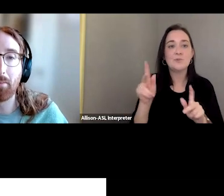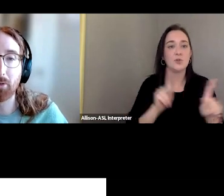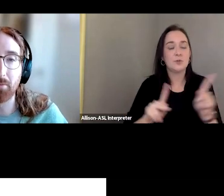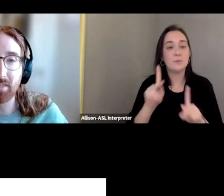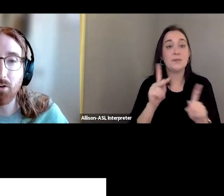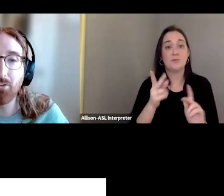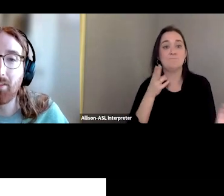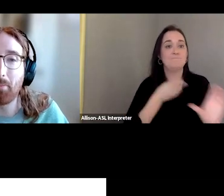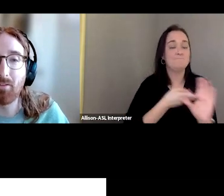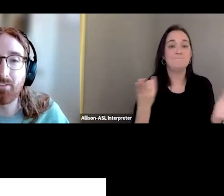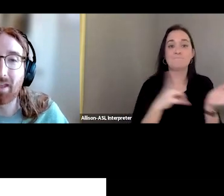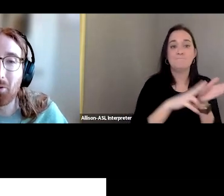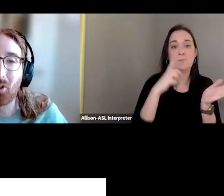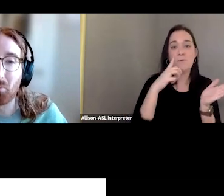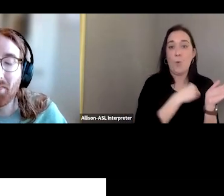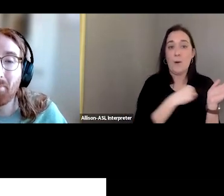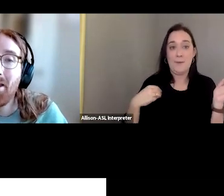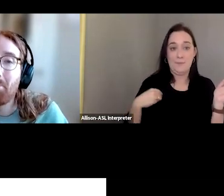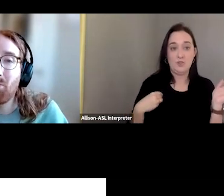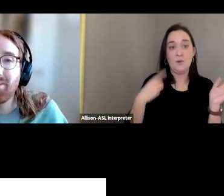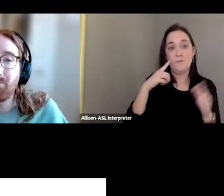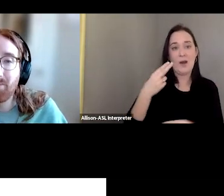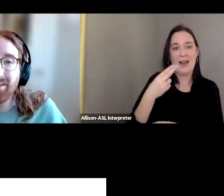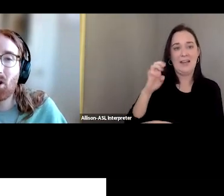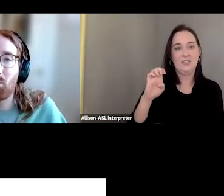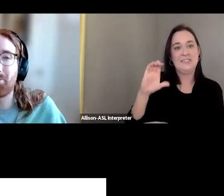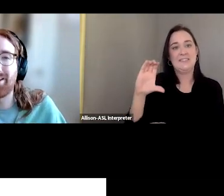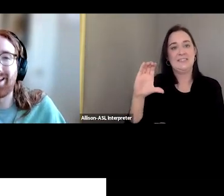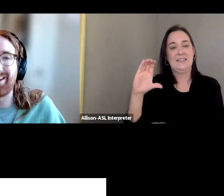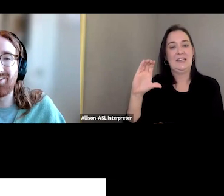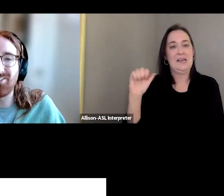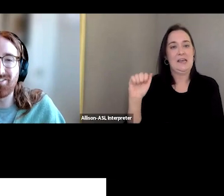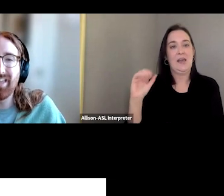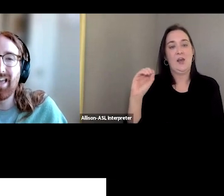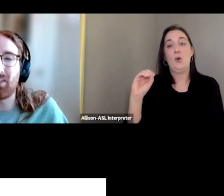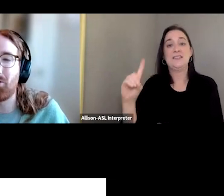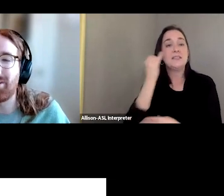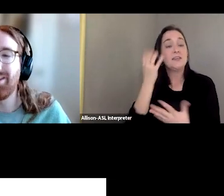the different membership tiers and the benefits that go along with it. By visiting our website at HSC, aot,